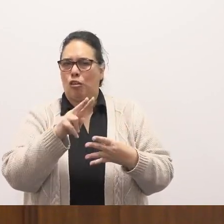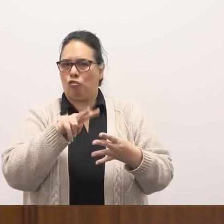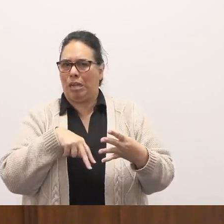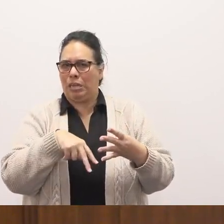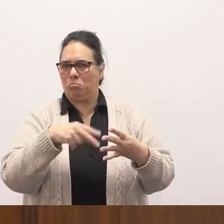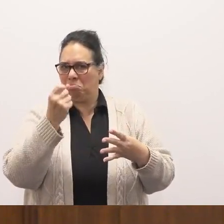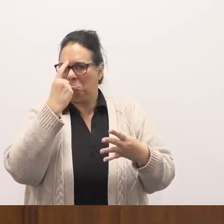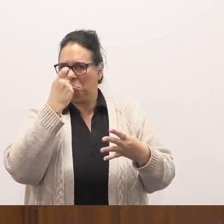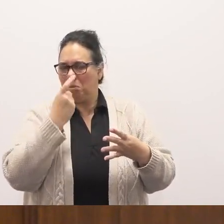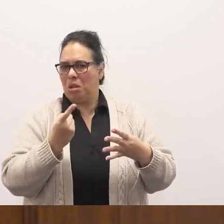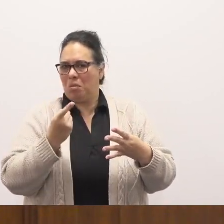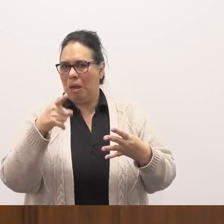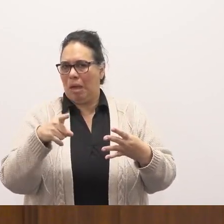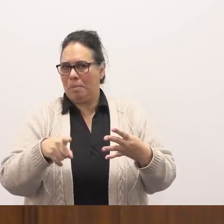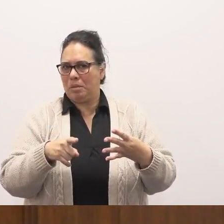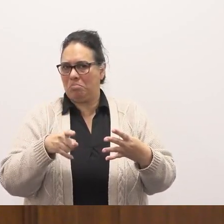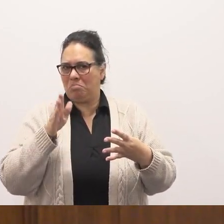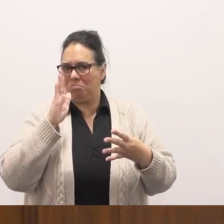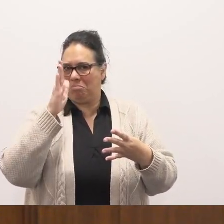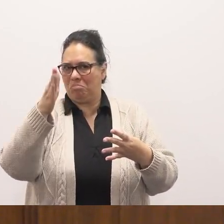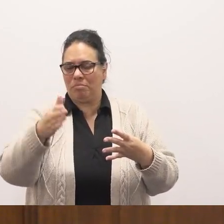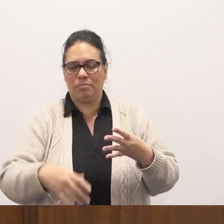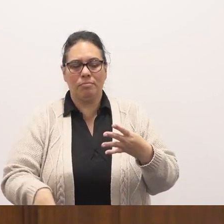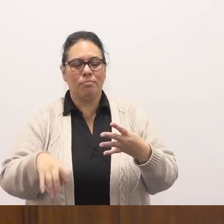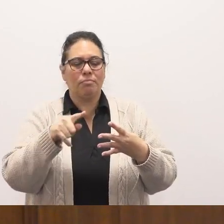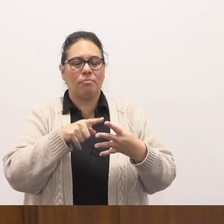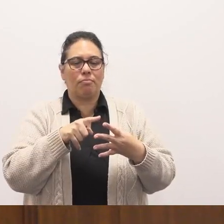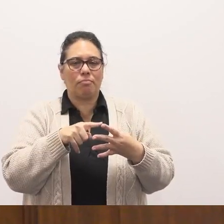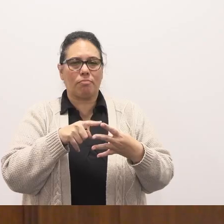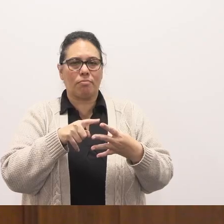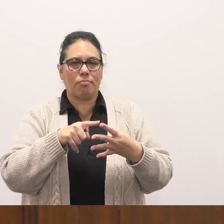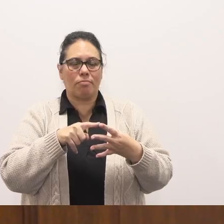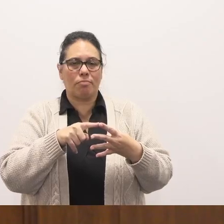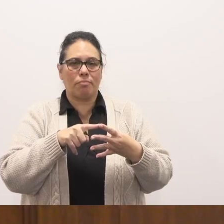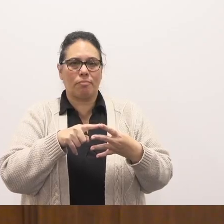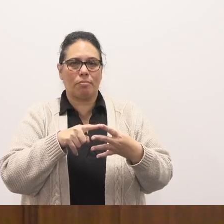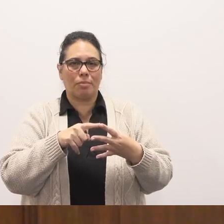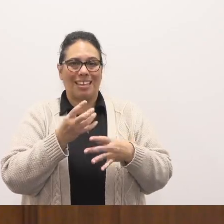on what's coming down the pipeline. We'll have an independent study policy